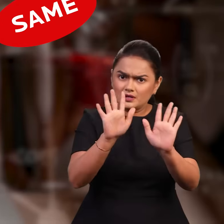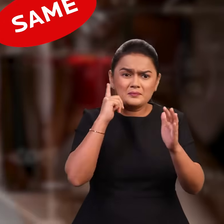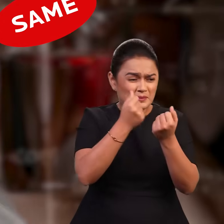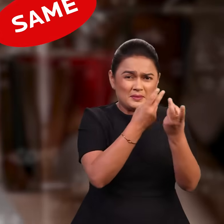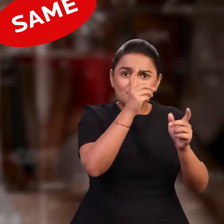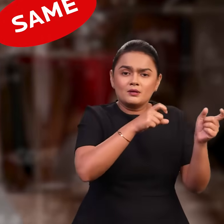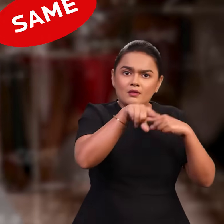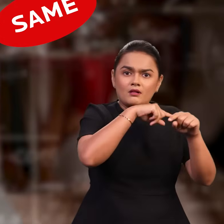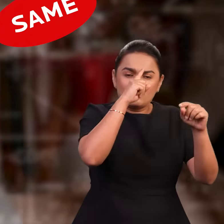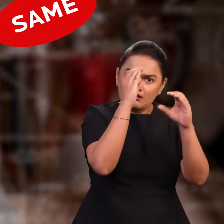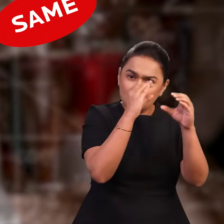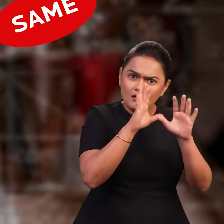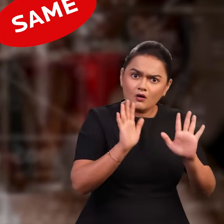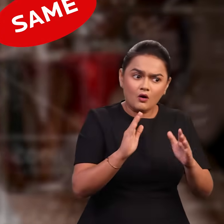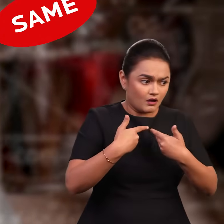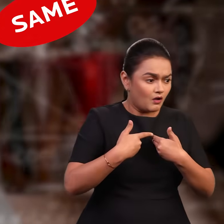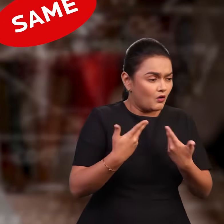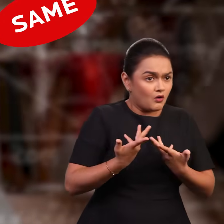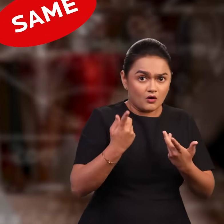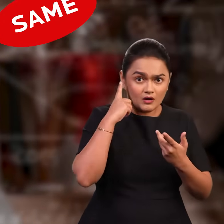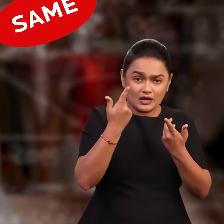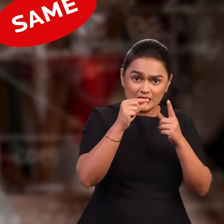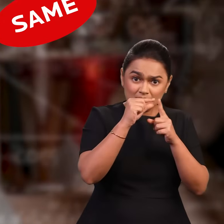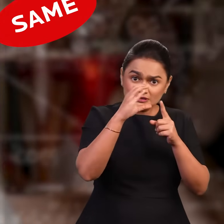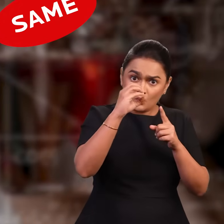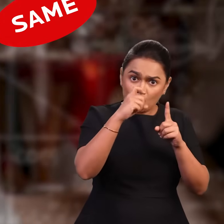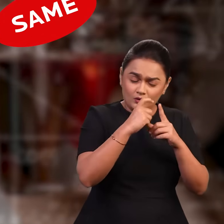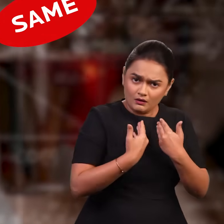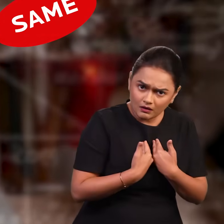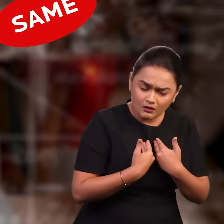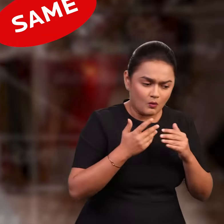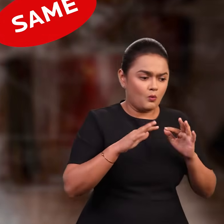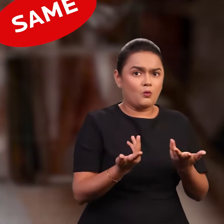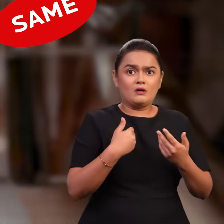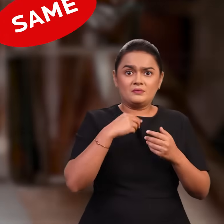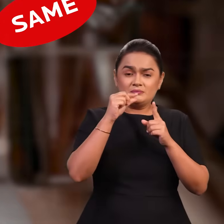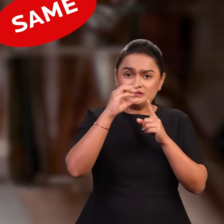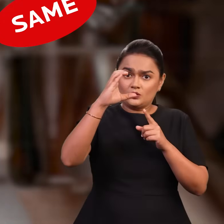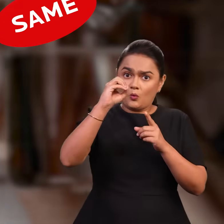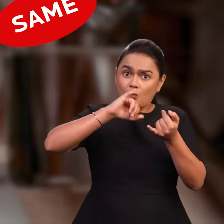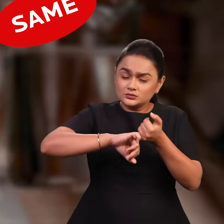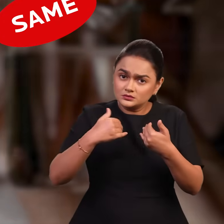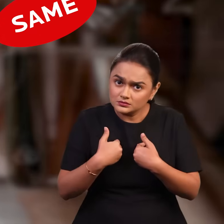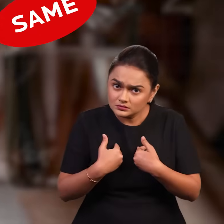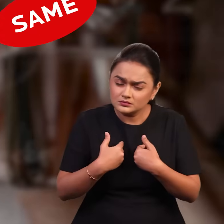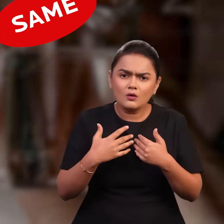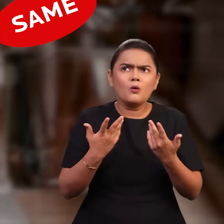Many people get confused in this. Do I have Polycystic ovarian disease. Polycystic ovarian syndrome.